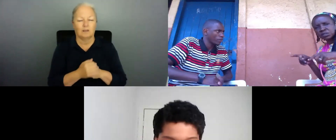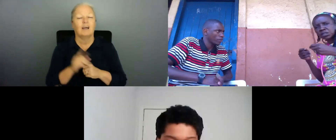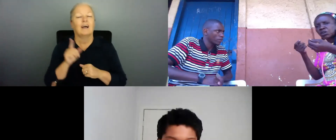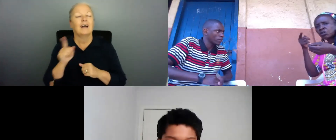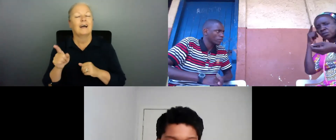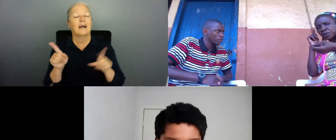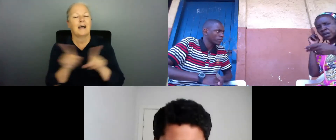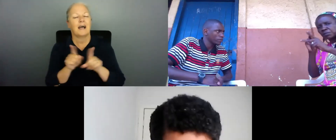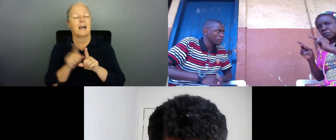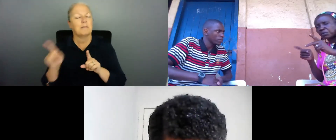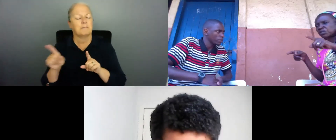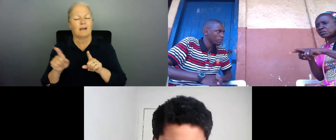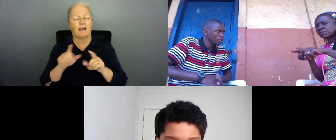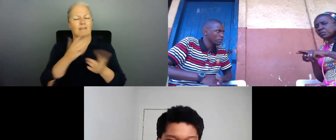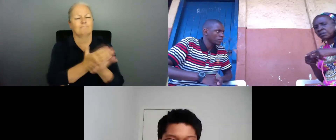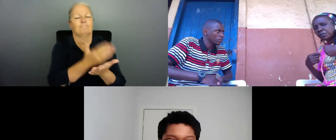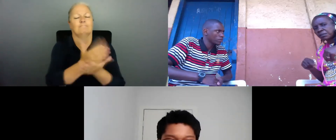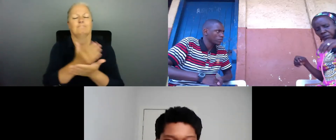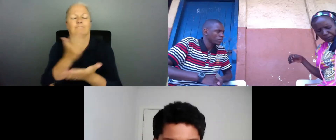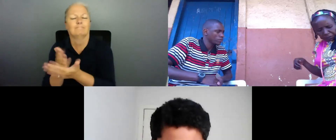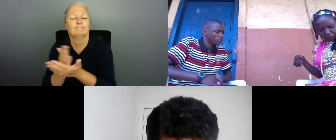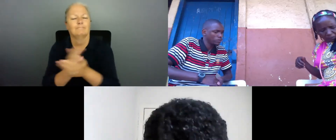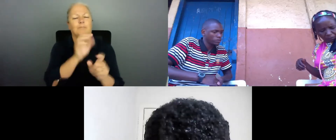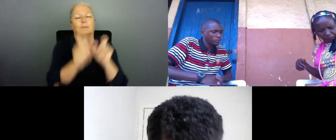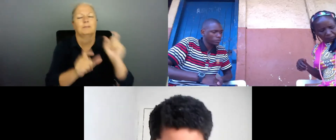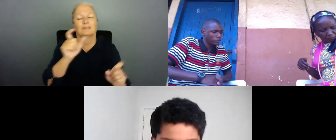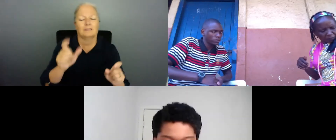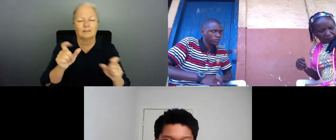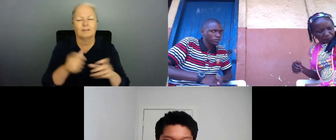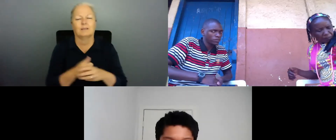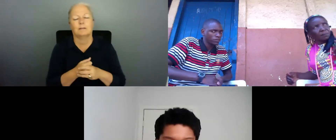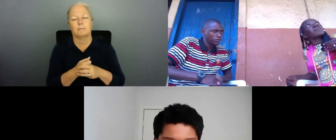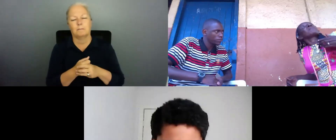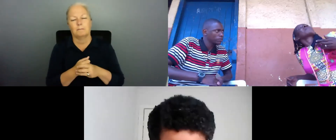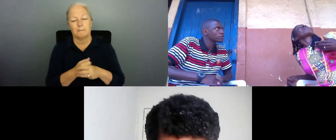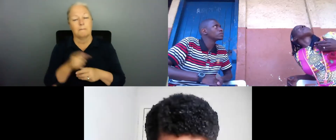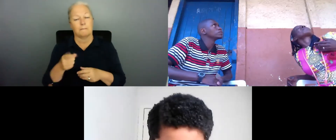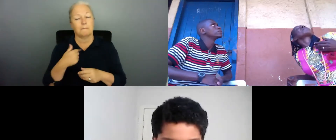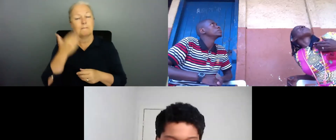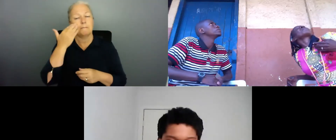exist at every moment there are attempts to silence us to mark us and persecute us